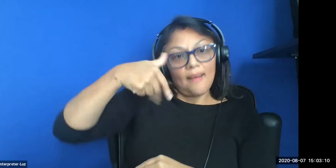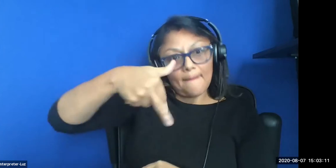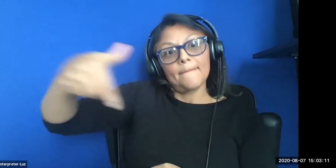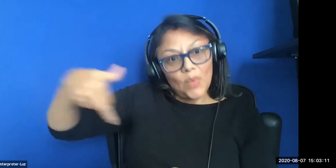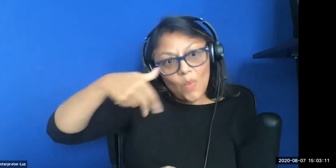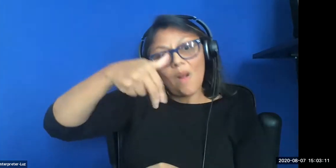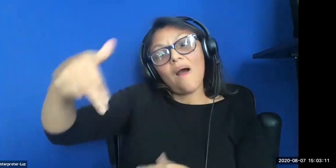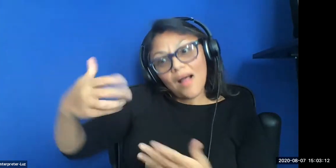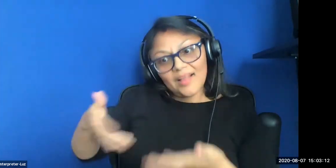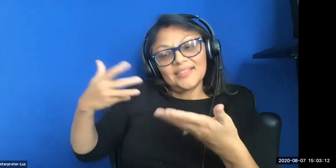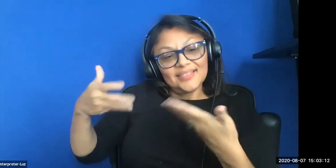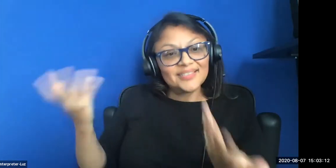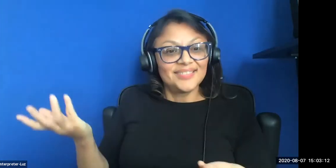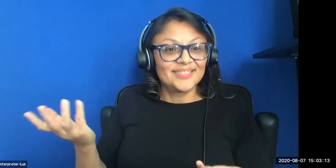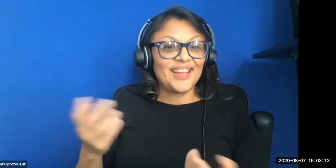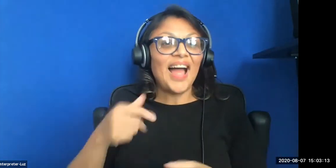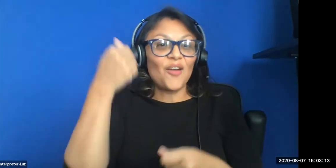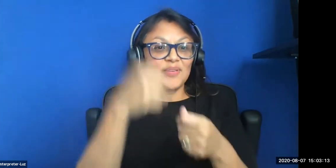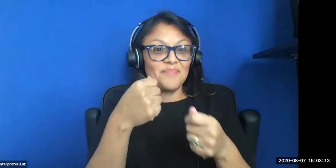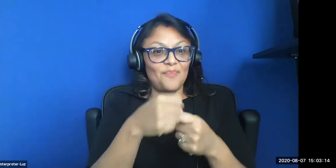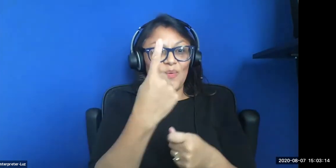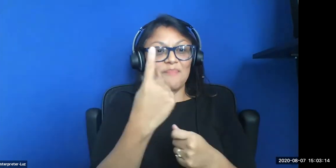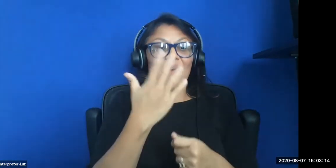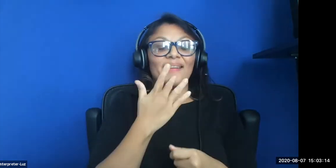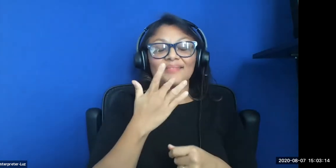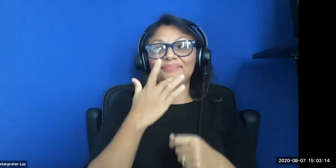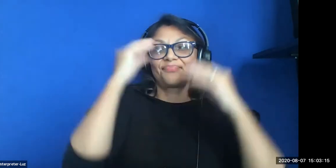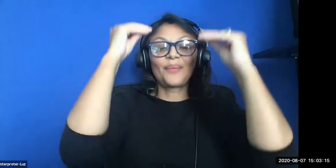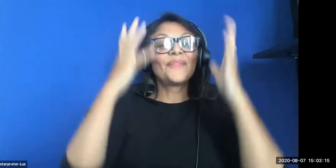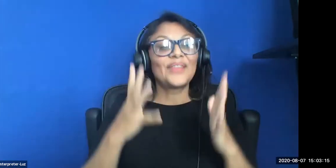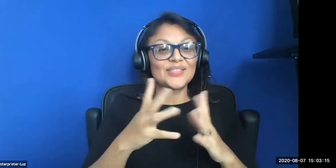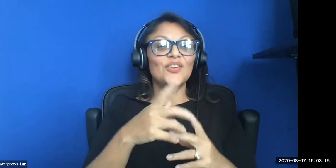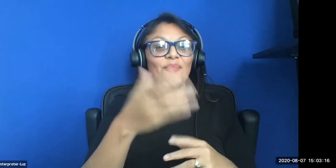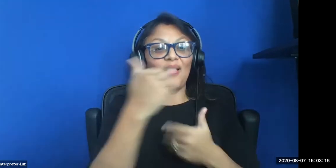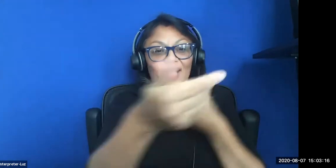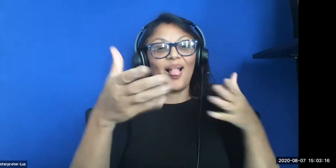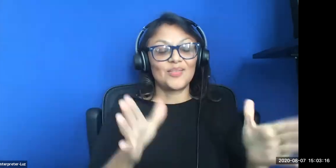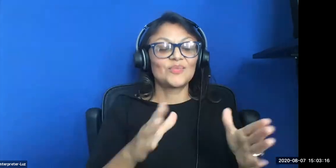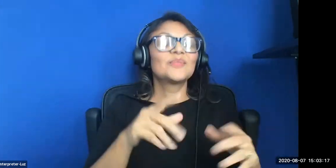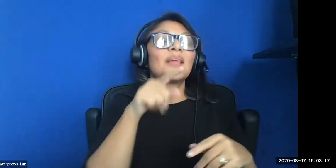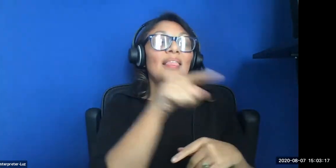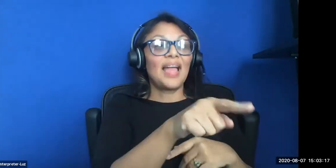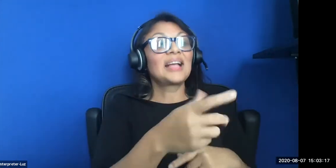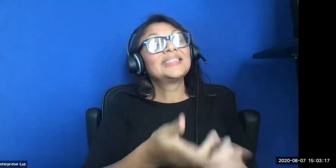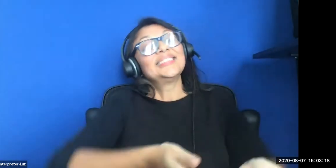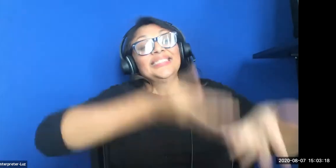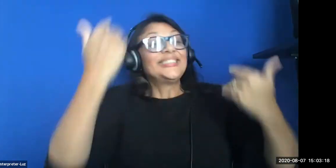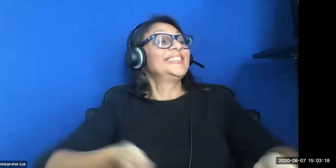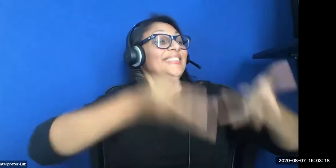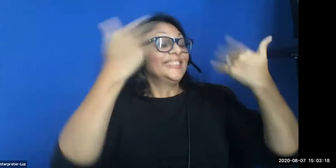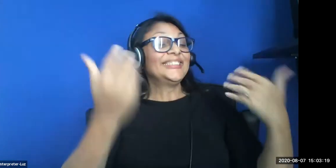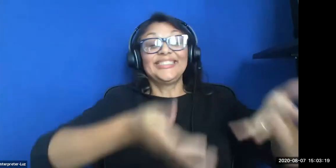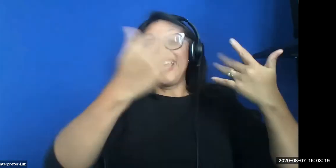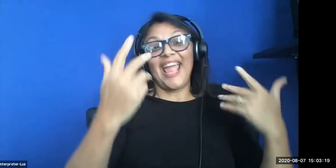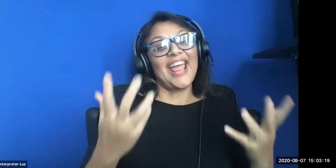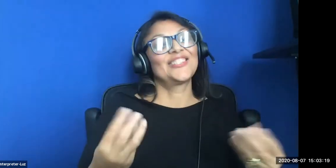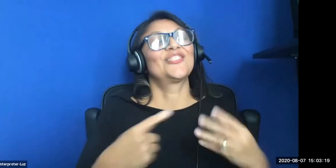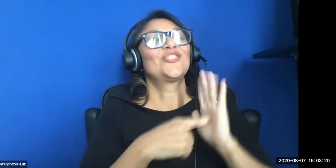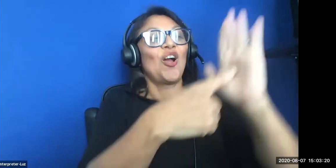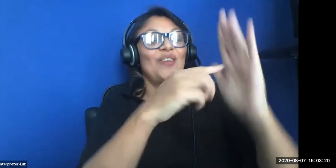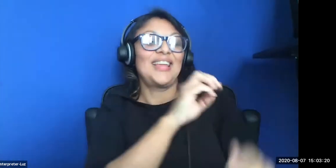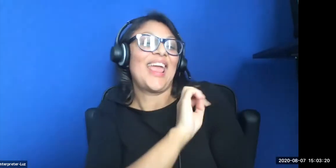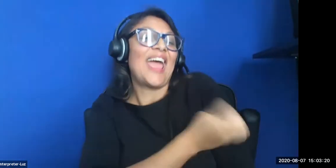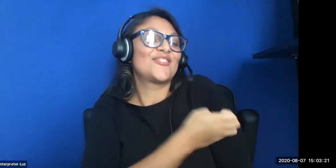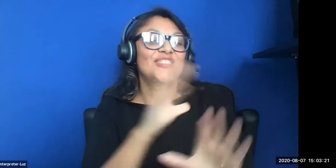Channelle Charest: One of my favorite things is when they would move around the classroom, like they're talking to individual students and like being charismatic and and showing energy. And it's like, Man, how do you translate that